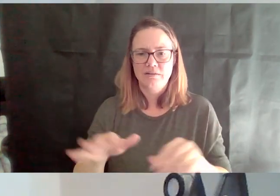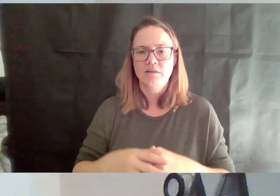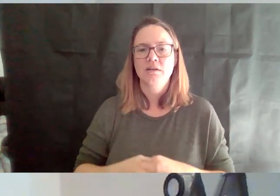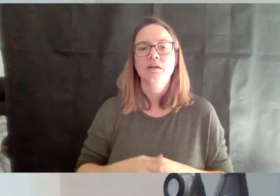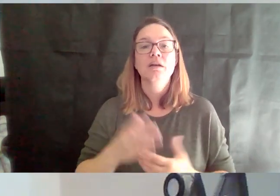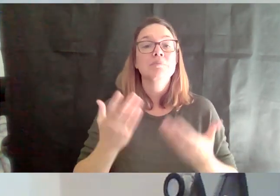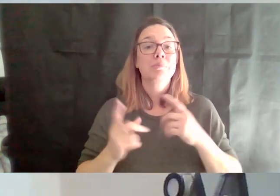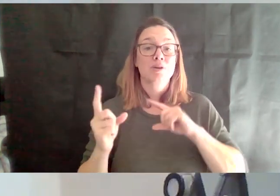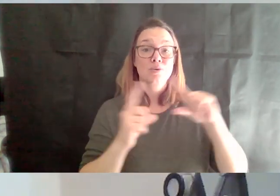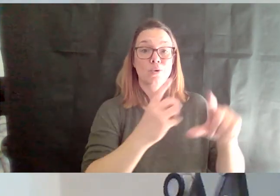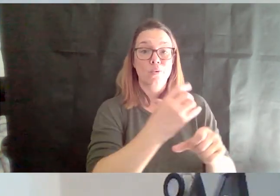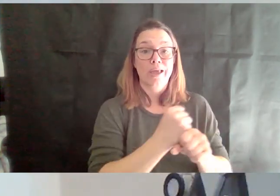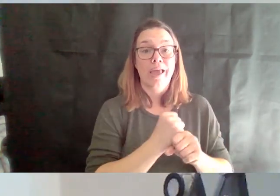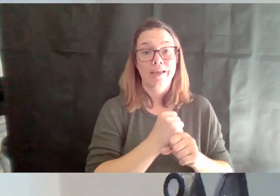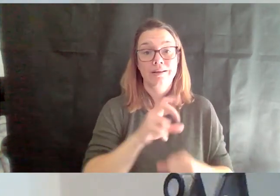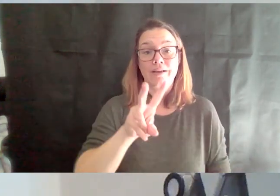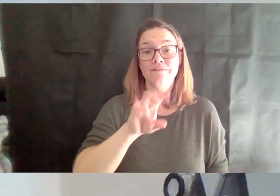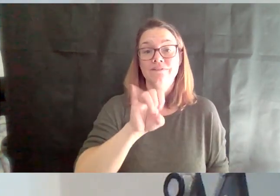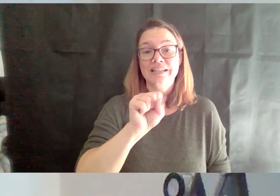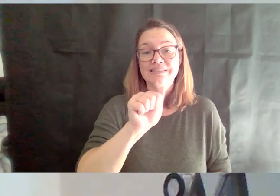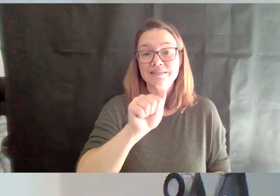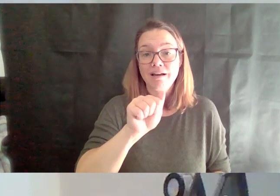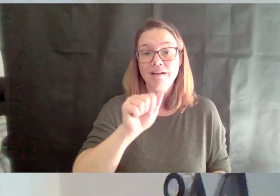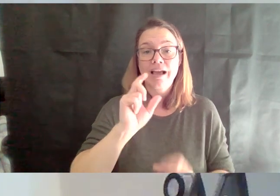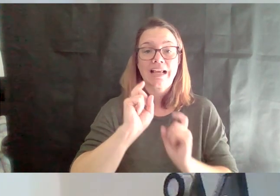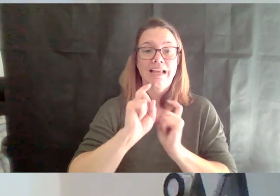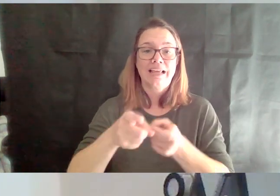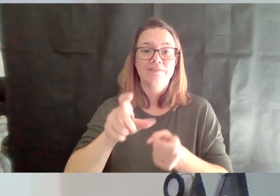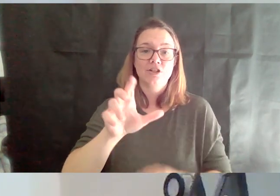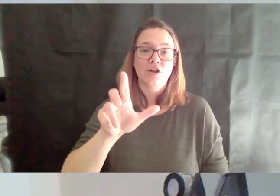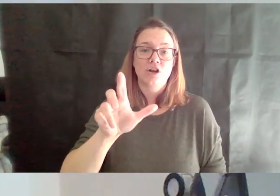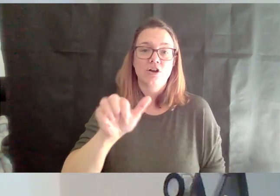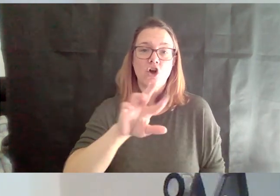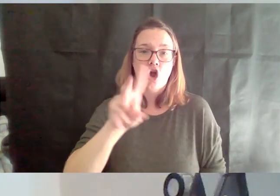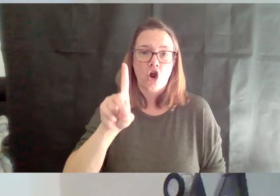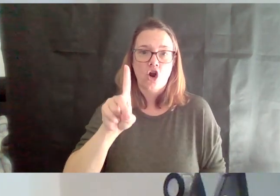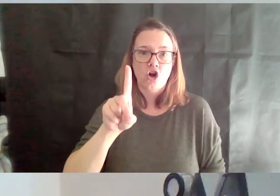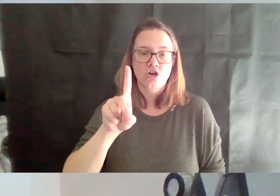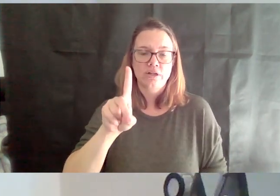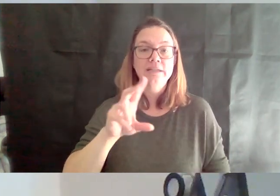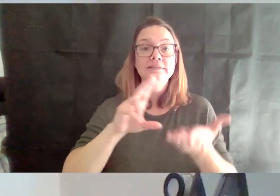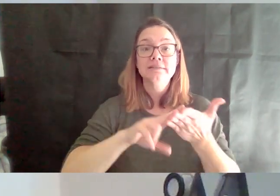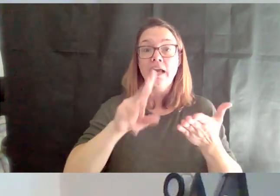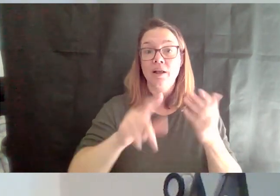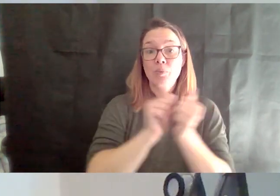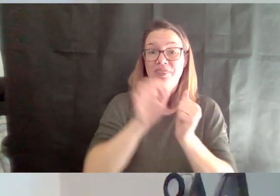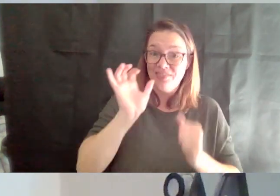Maybe go get yourself a Visa gift card and load $10 on that and sign up for your free trial with that.